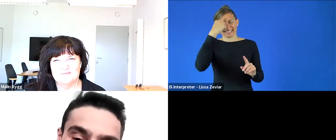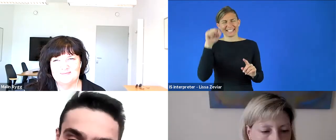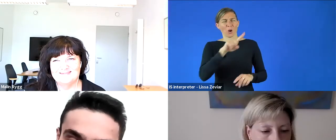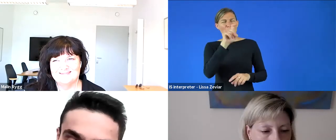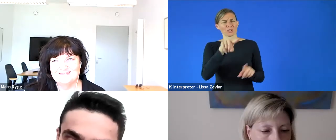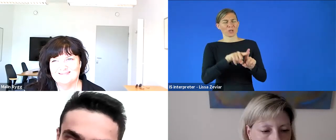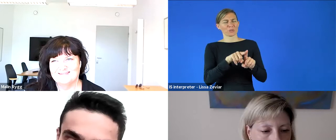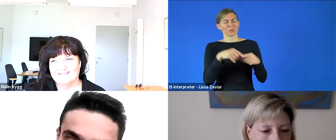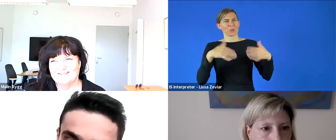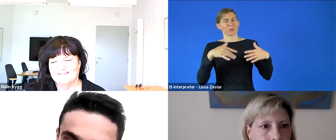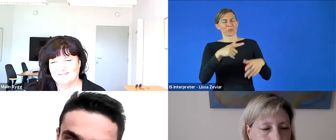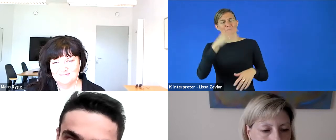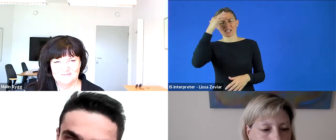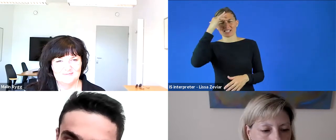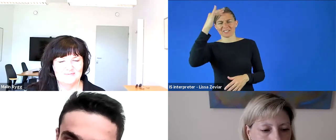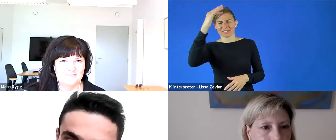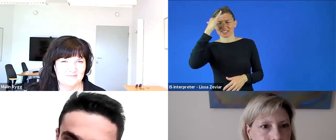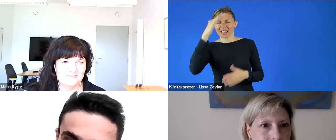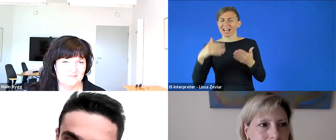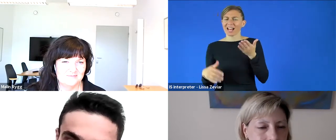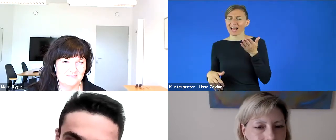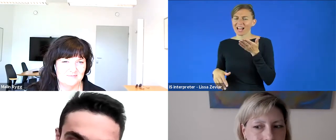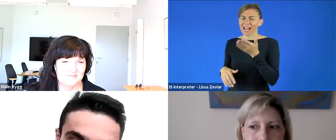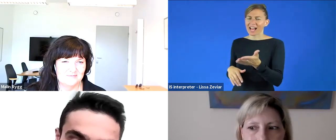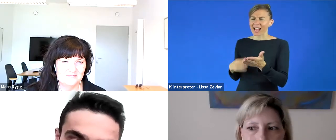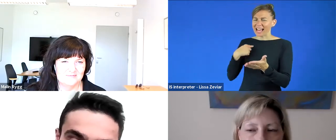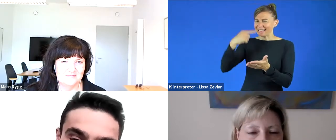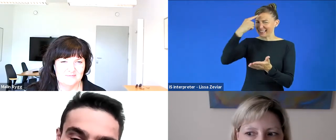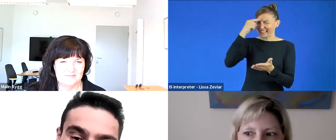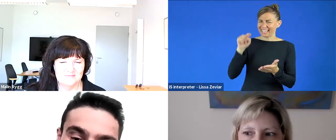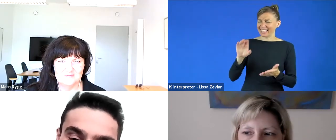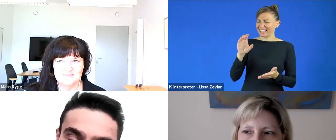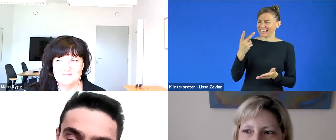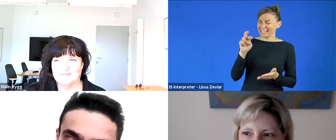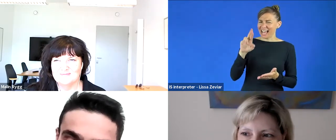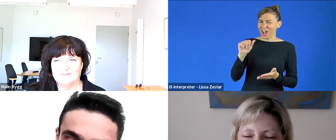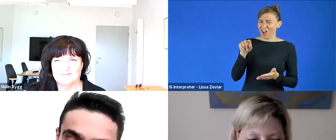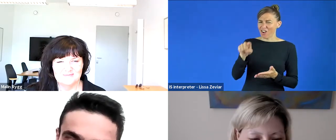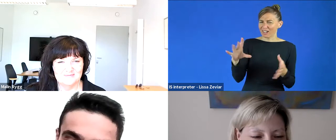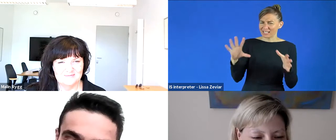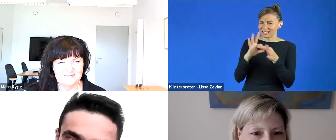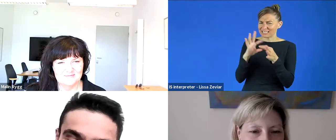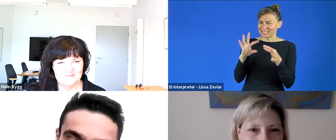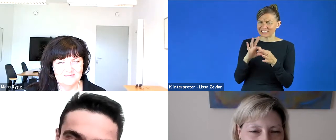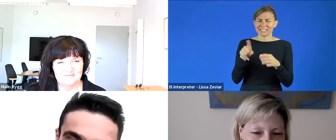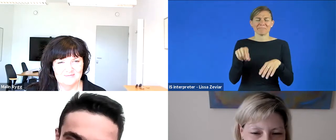I think Chiara has some connection issues. Yes apologies. There was an issue.